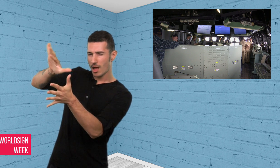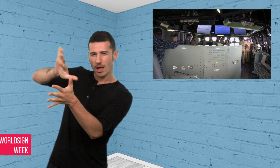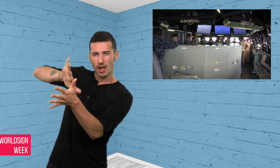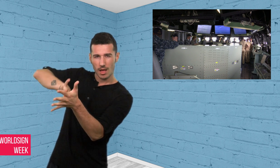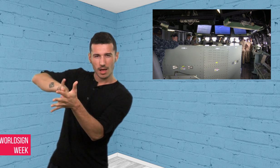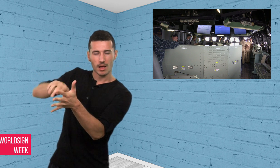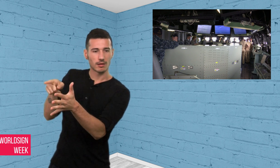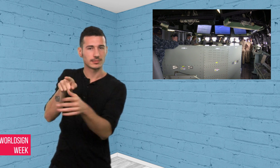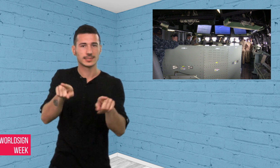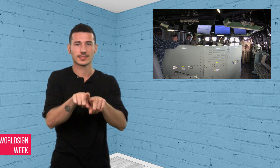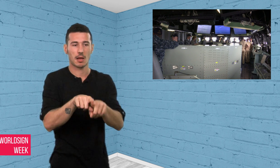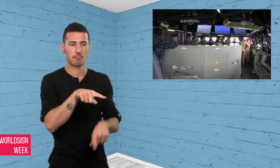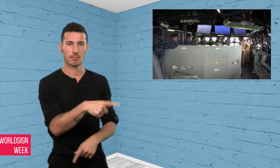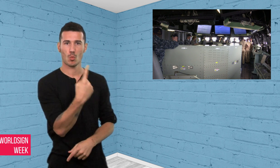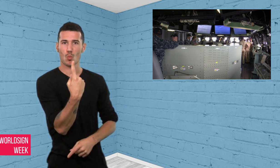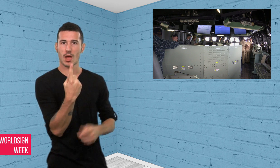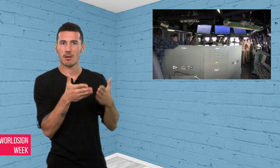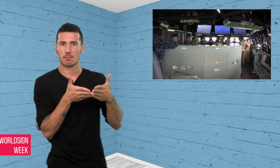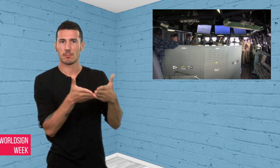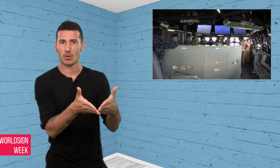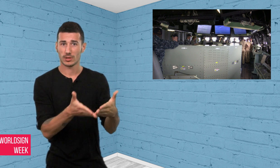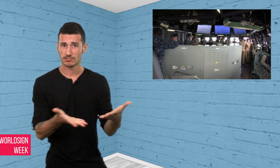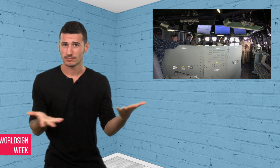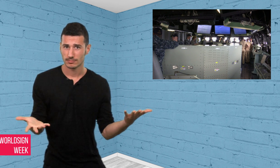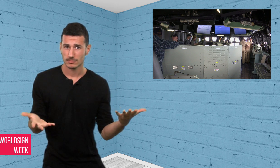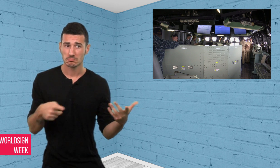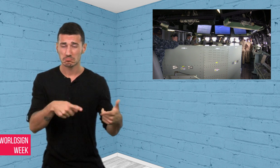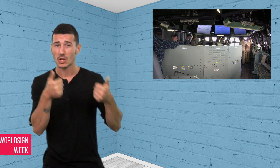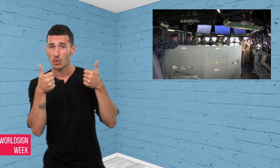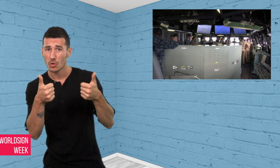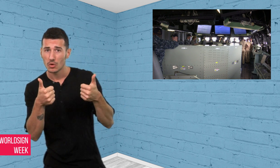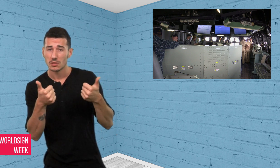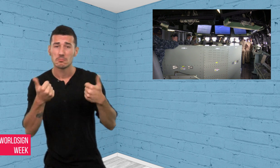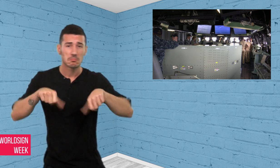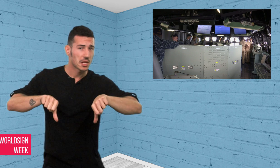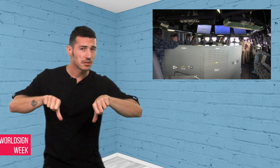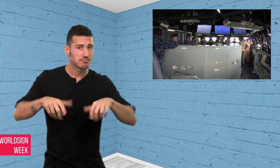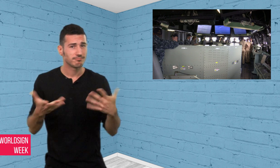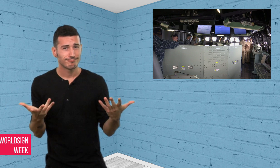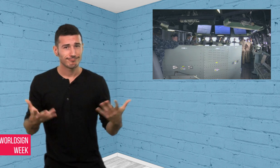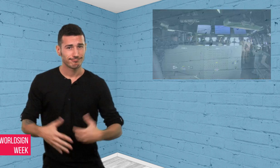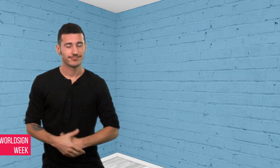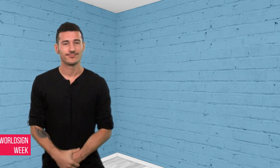That’s lot of money. Is that good or bad?